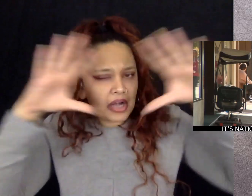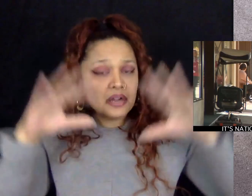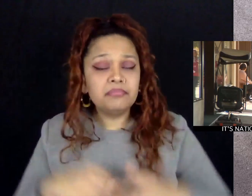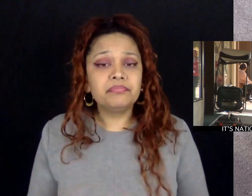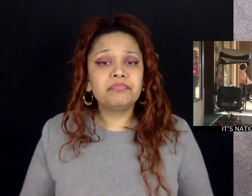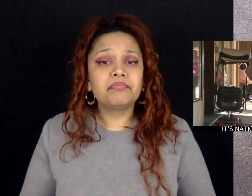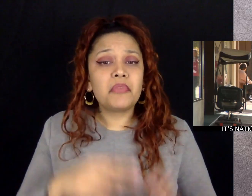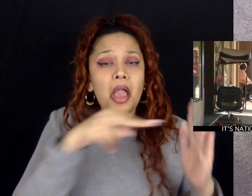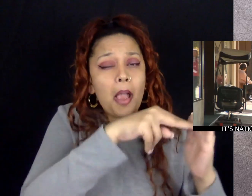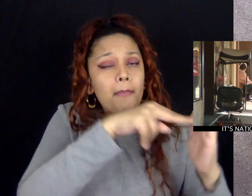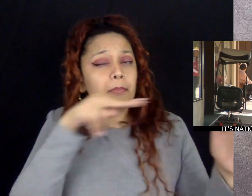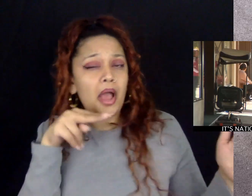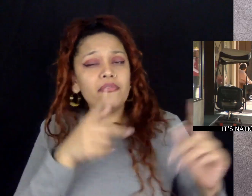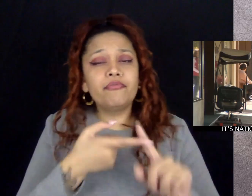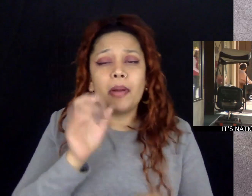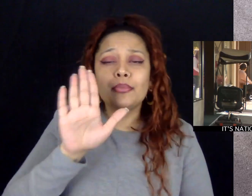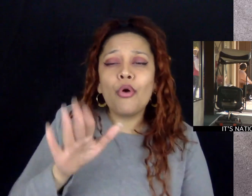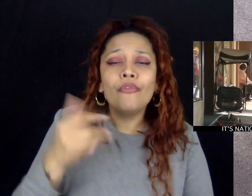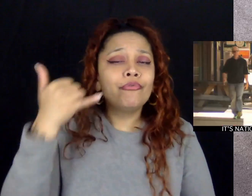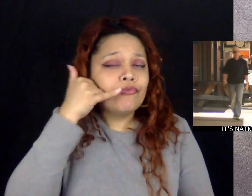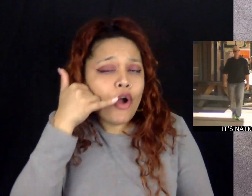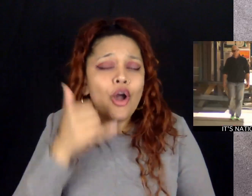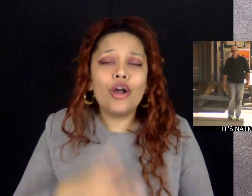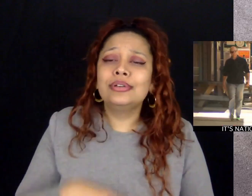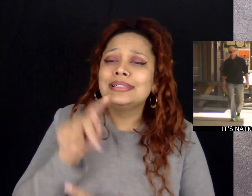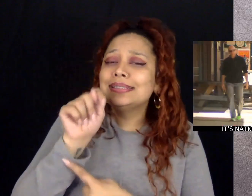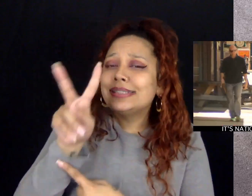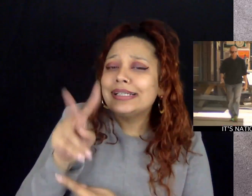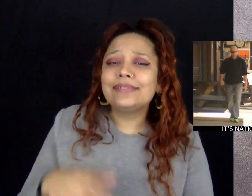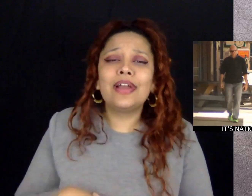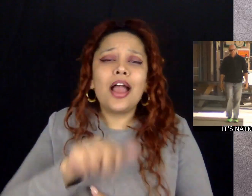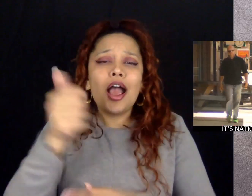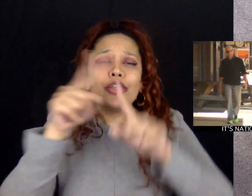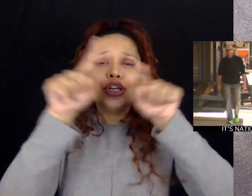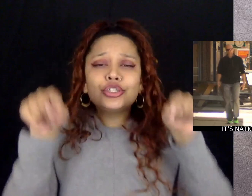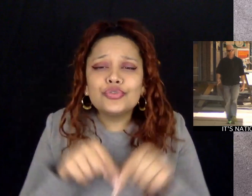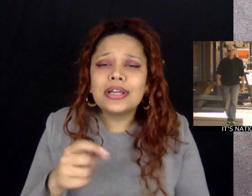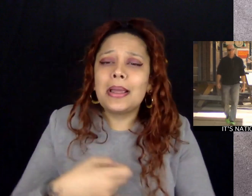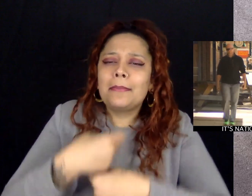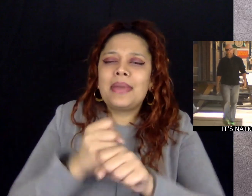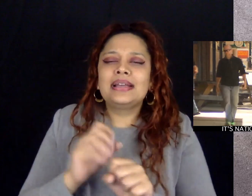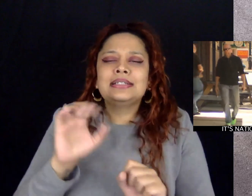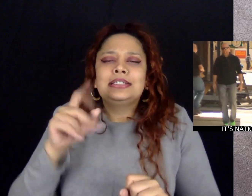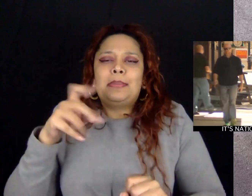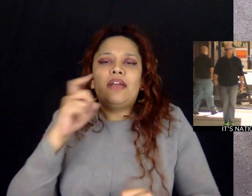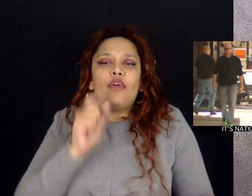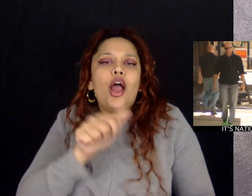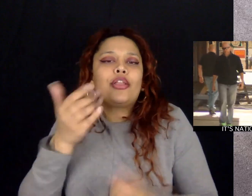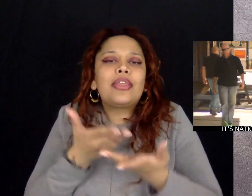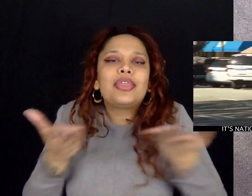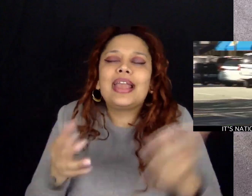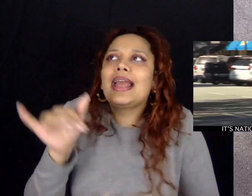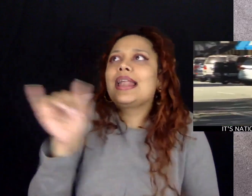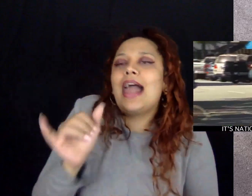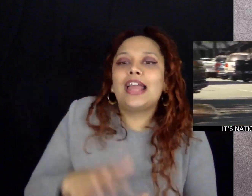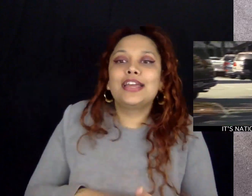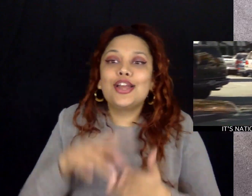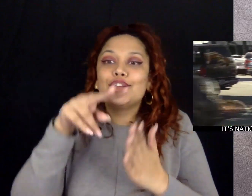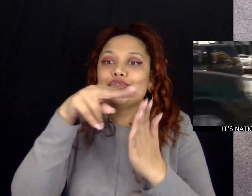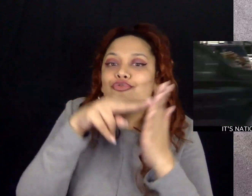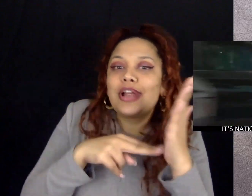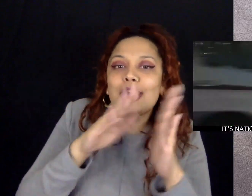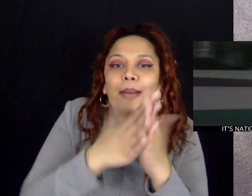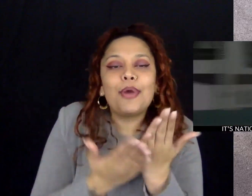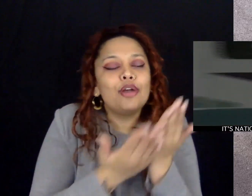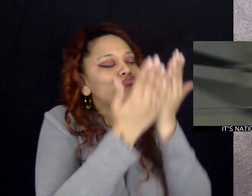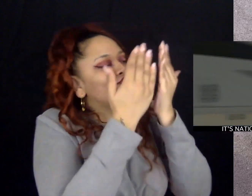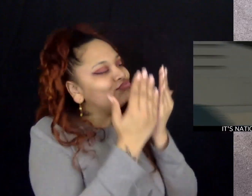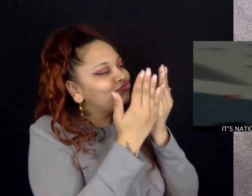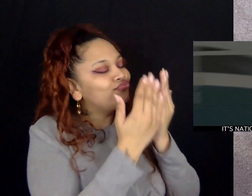sundown to sundown today Friday to Saturday here's the idea unplugged from your smart phones TVs